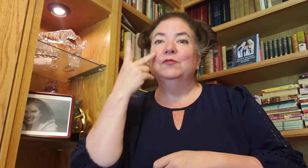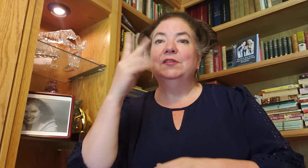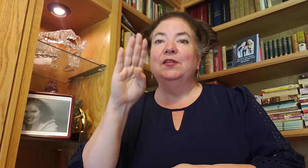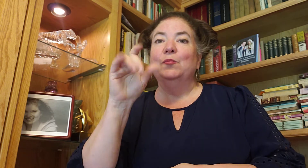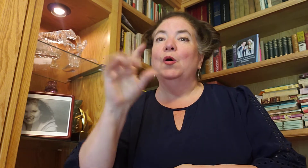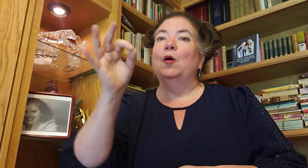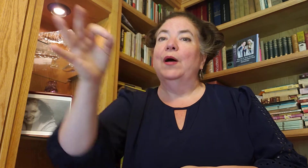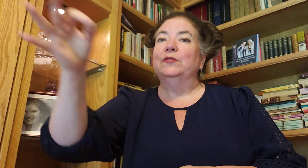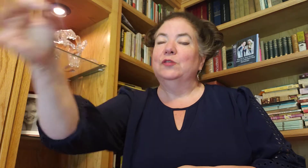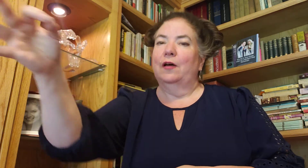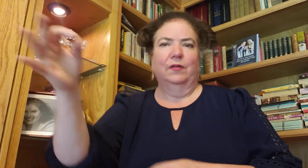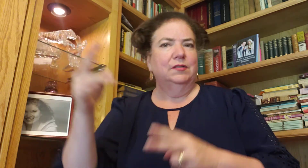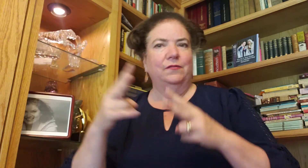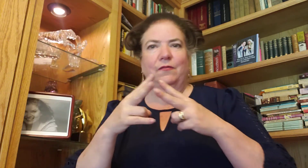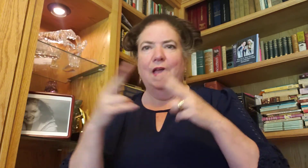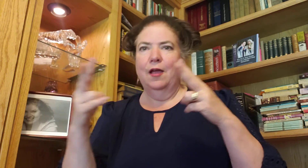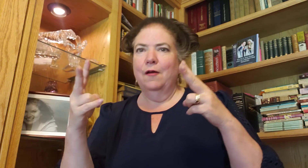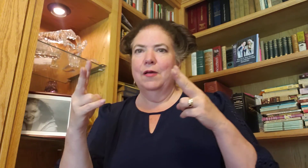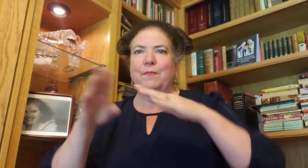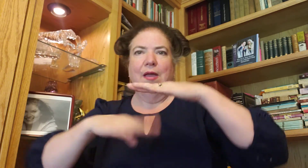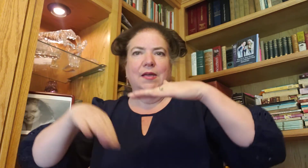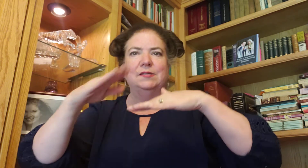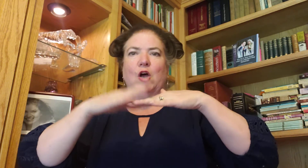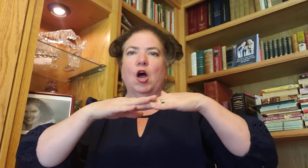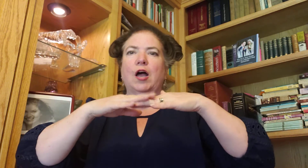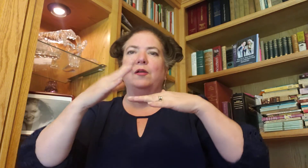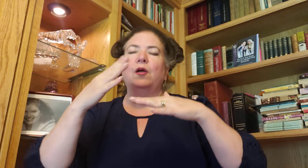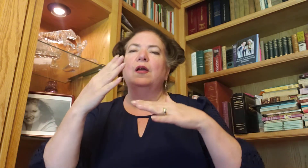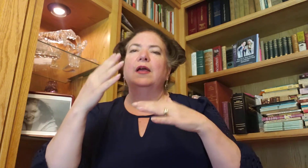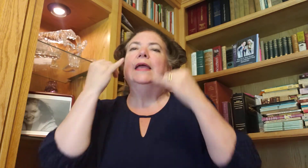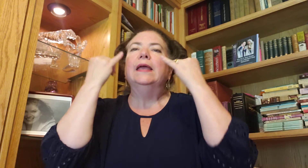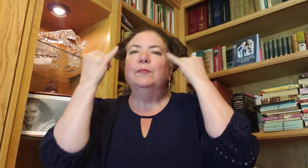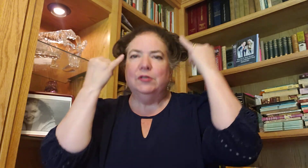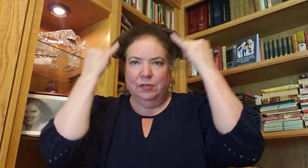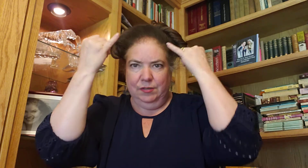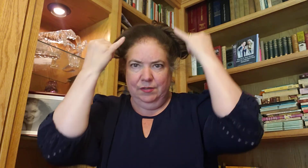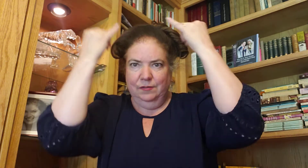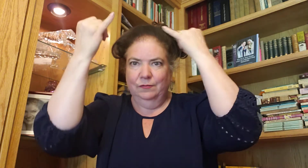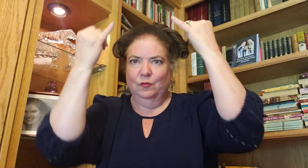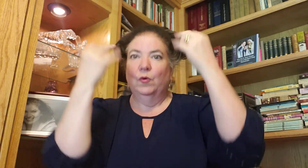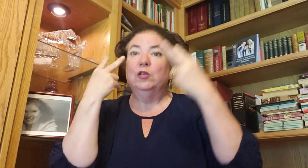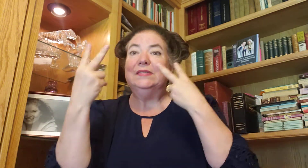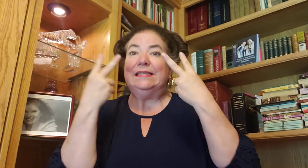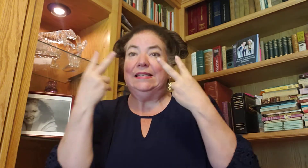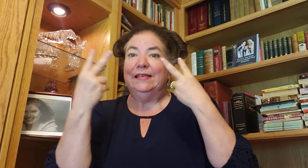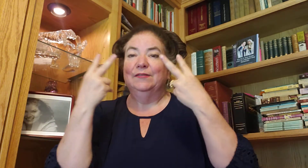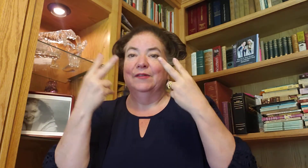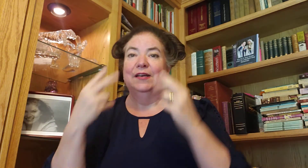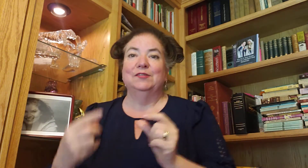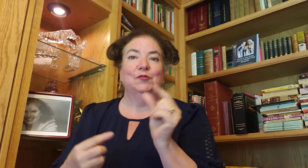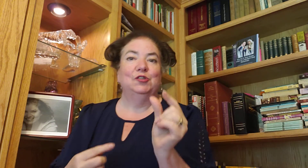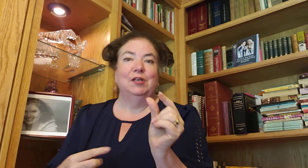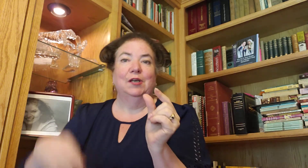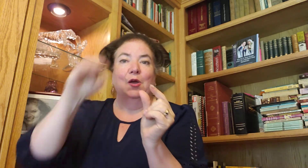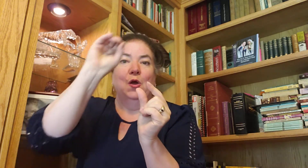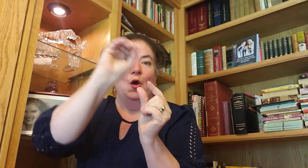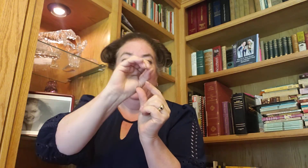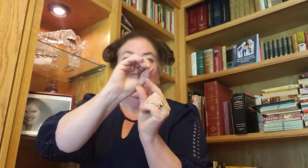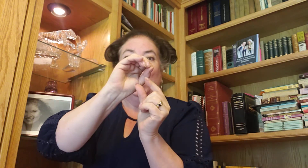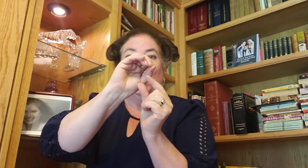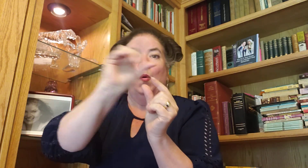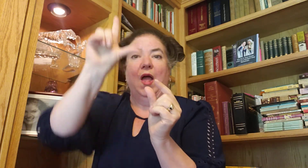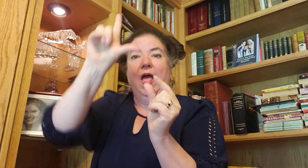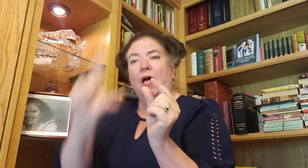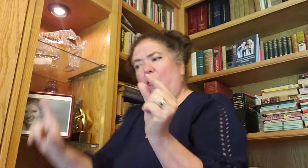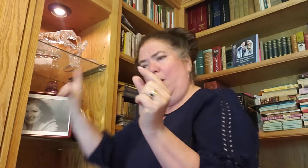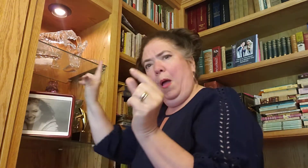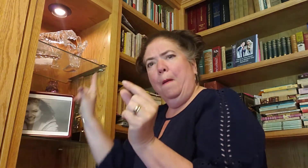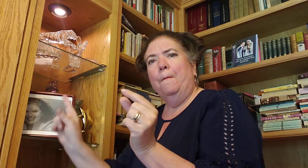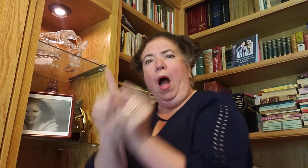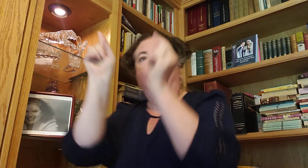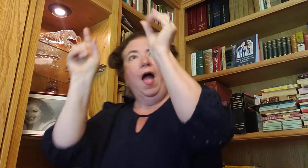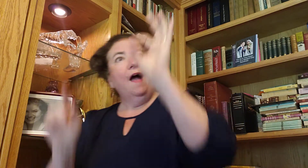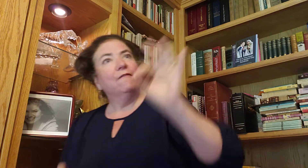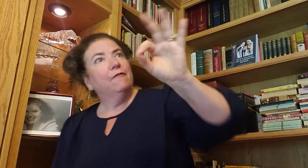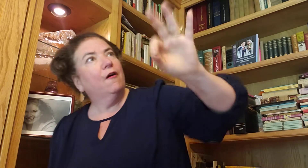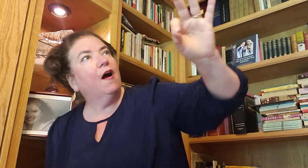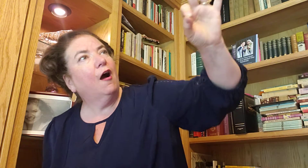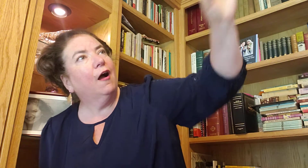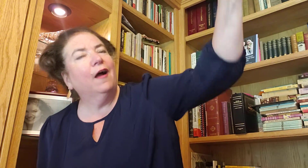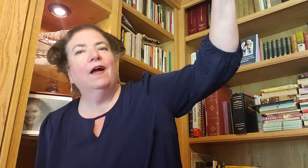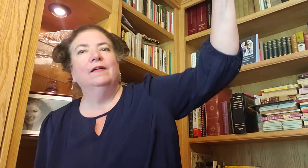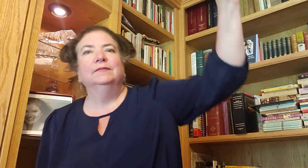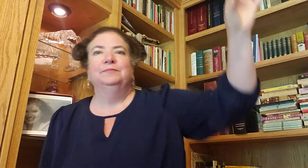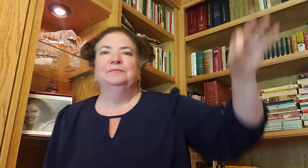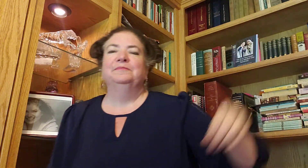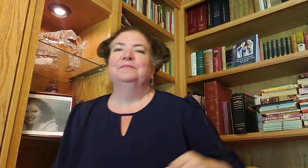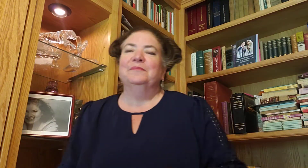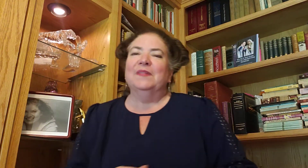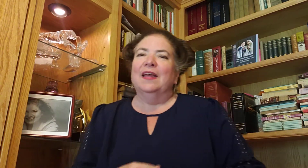see the ball bounce off. It's very based on images. What you see, right? GOLF!